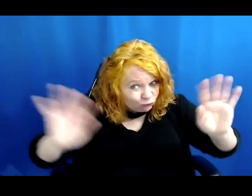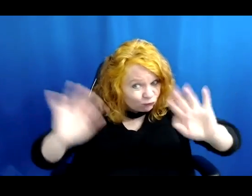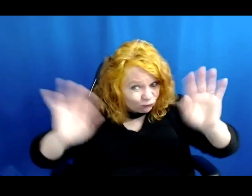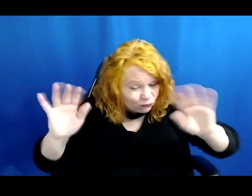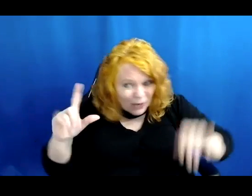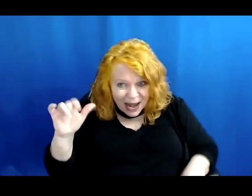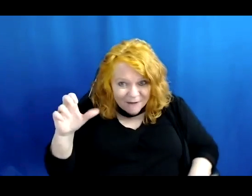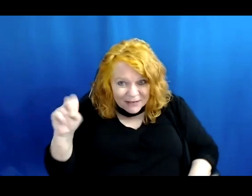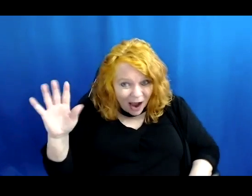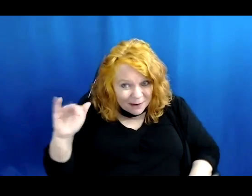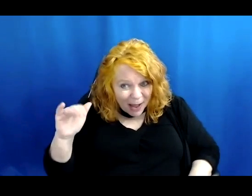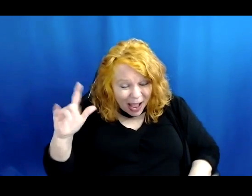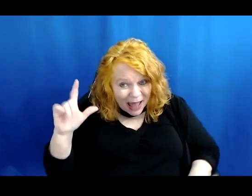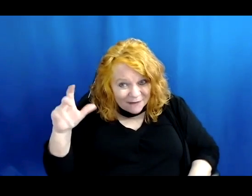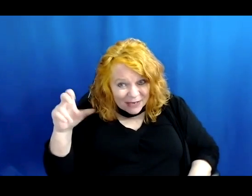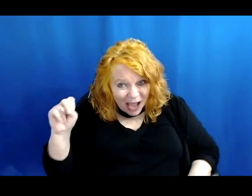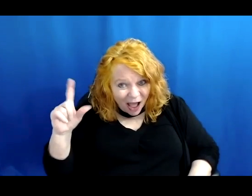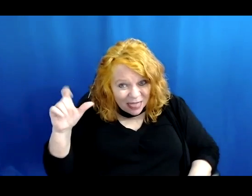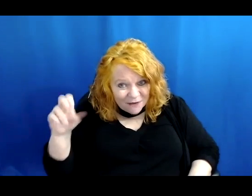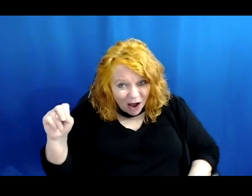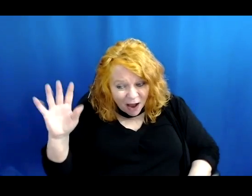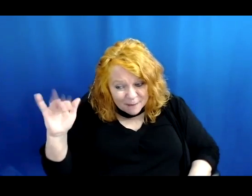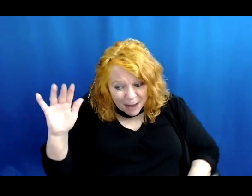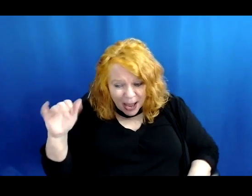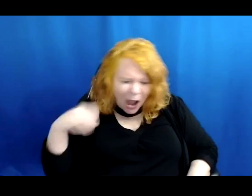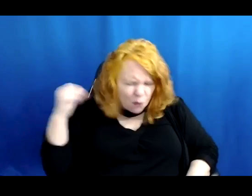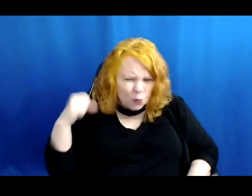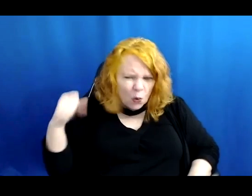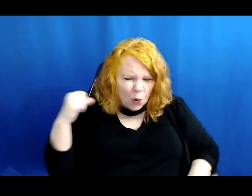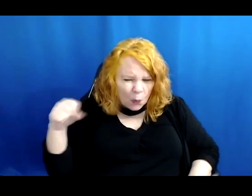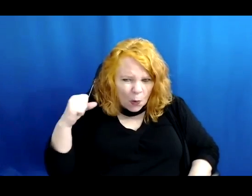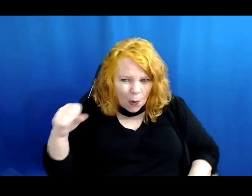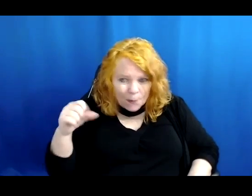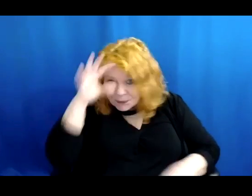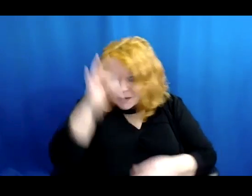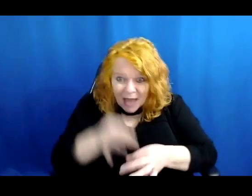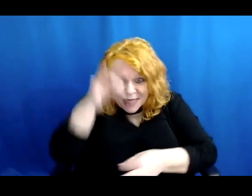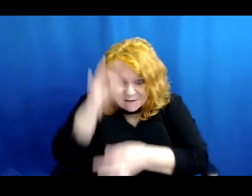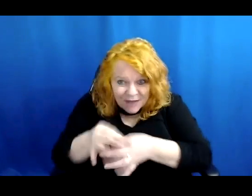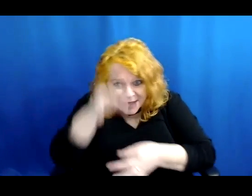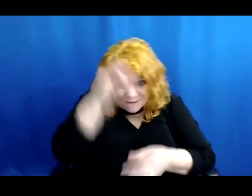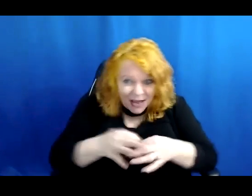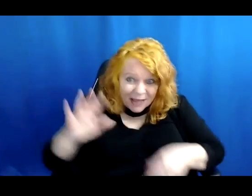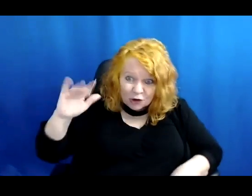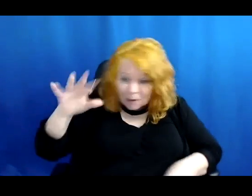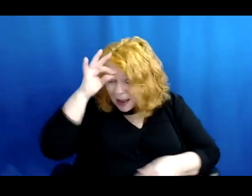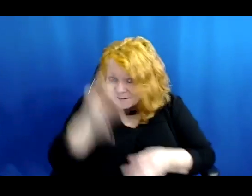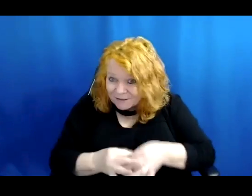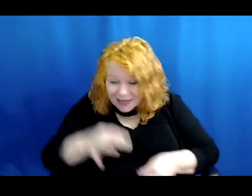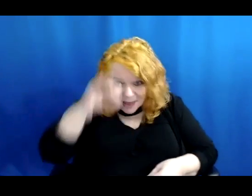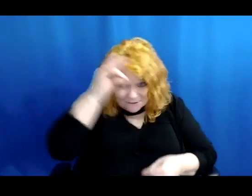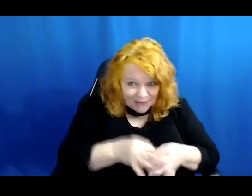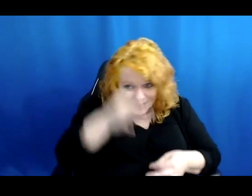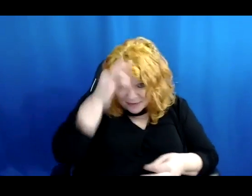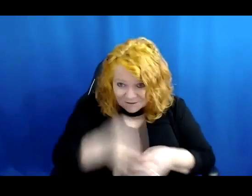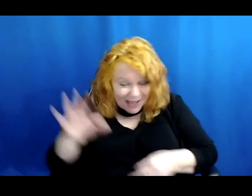a wave Le’Von! Goodbye Le’Von! Le’Von Le’von Goodbye Le’Von! Woo woo woo woo